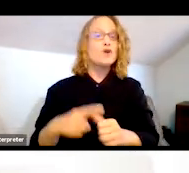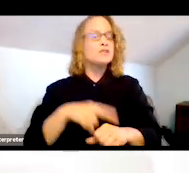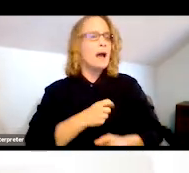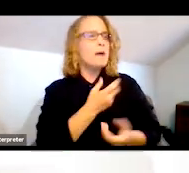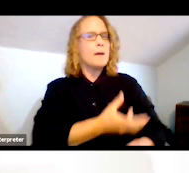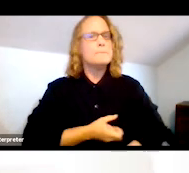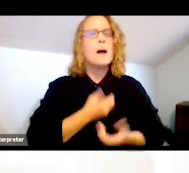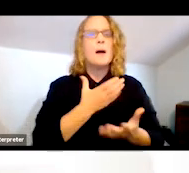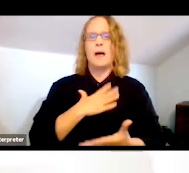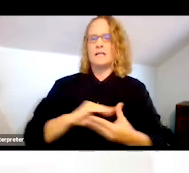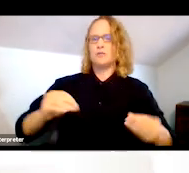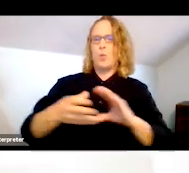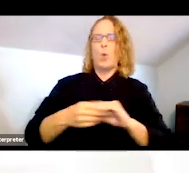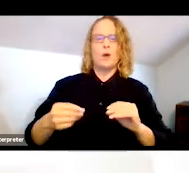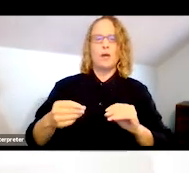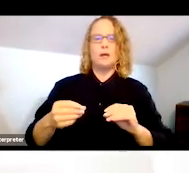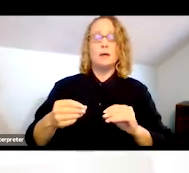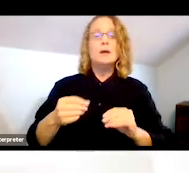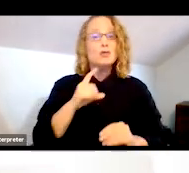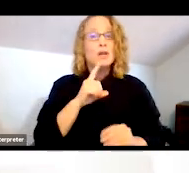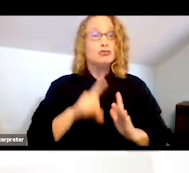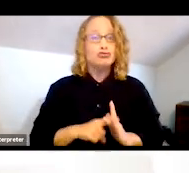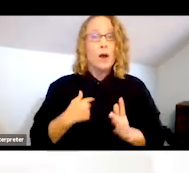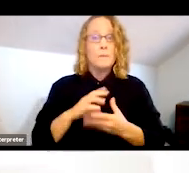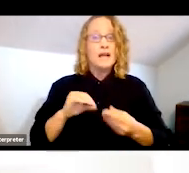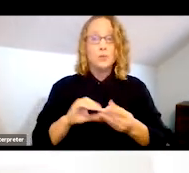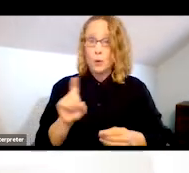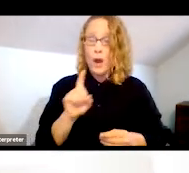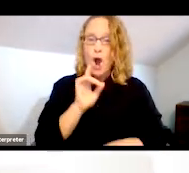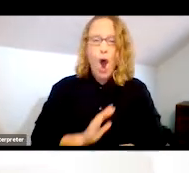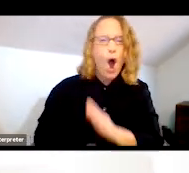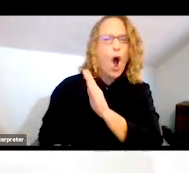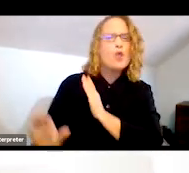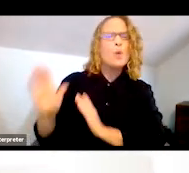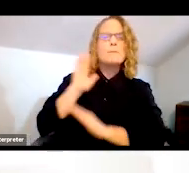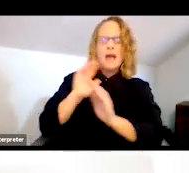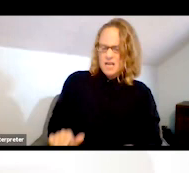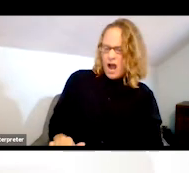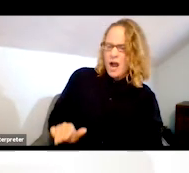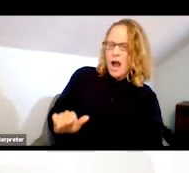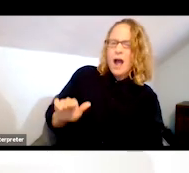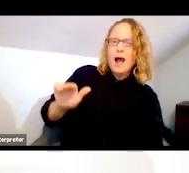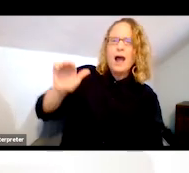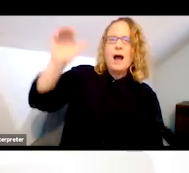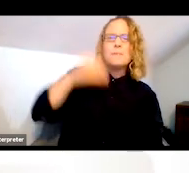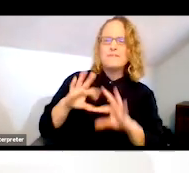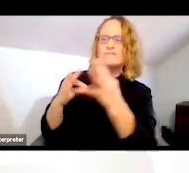And I say that because it honored my choice and my voice. And for the first time,